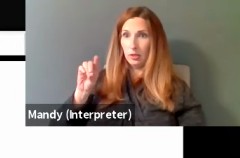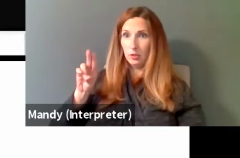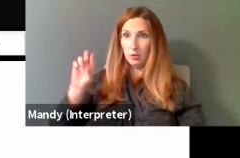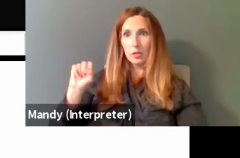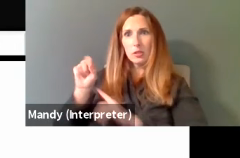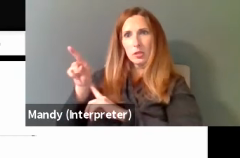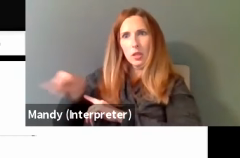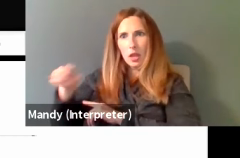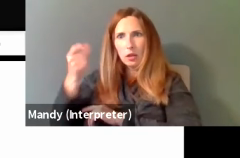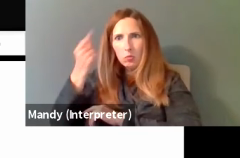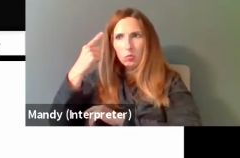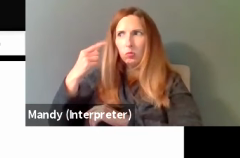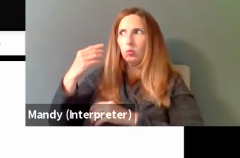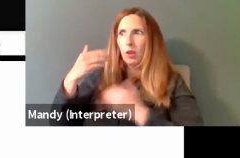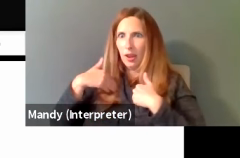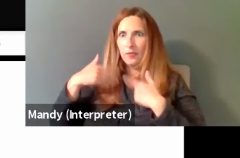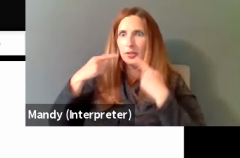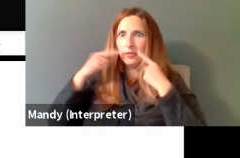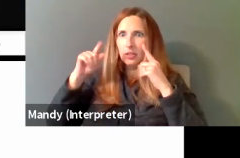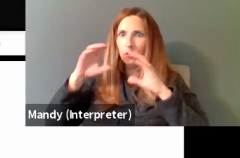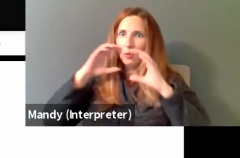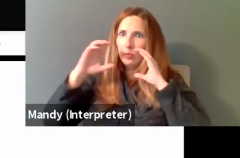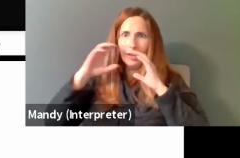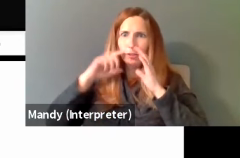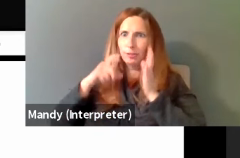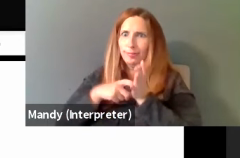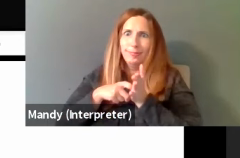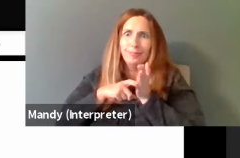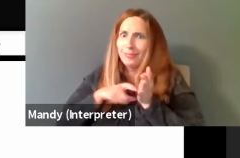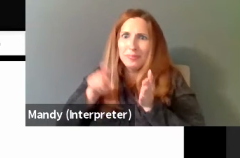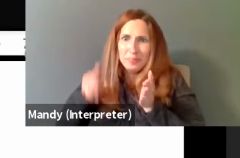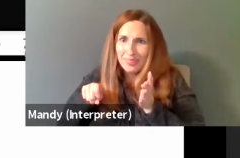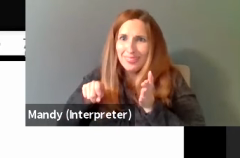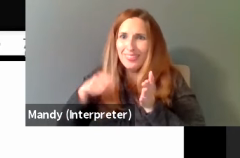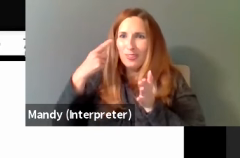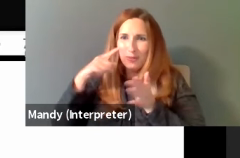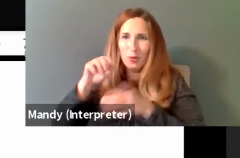communication was absolutely critical to reach their goal.